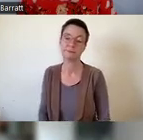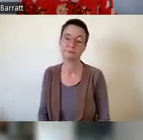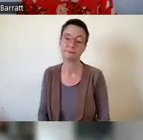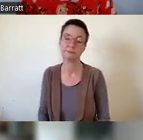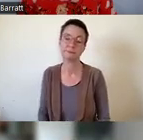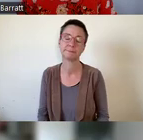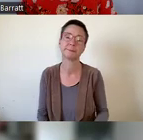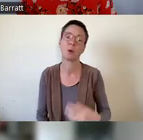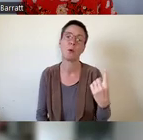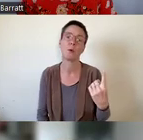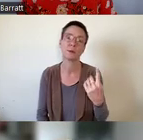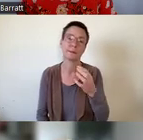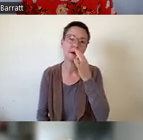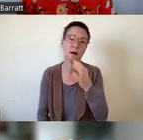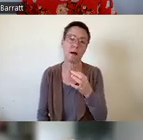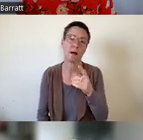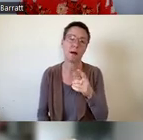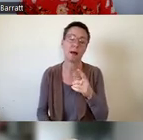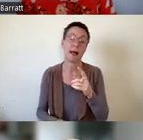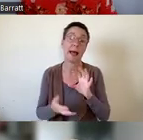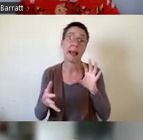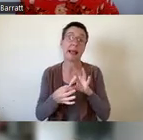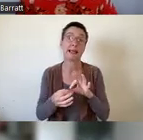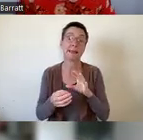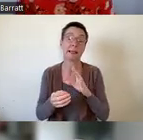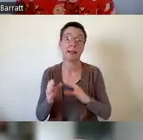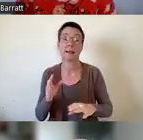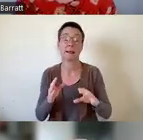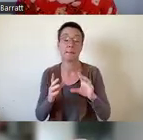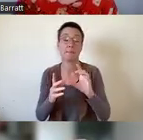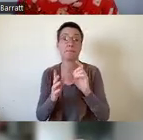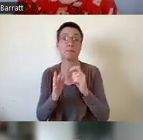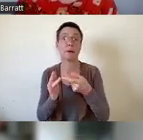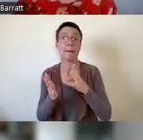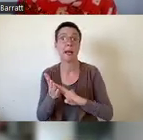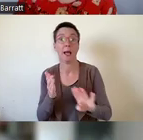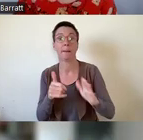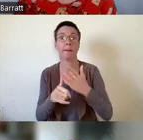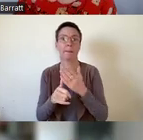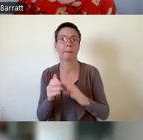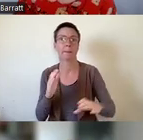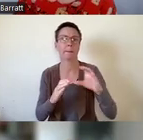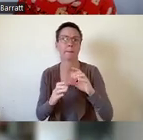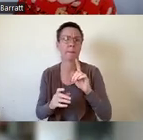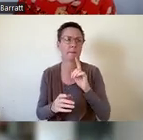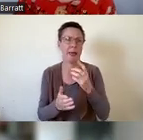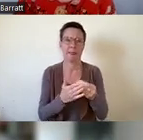"What are the benefits of LinkedIn Premium? Is it worth the price?" What a question. Now, I prepared for this because I was like,